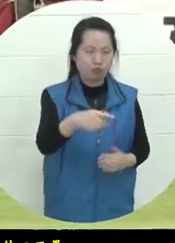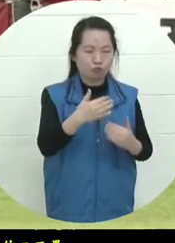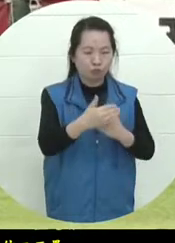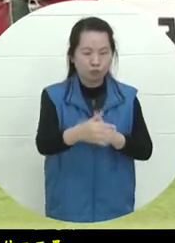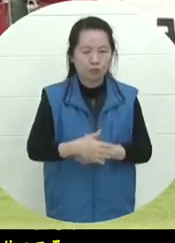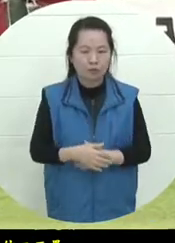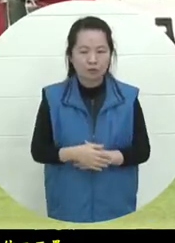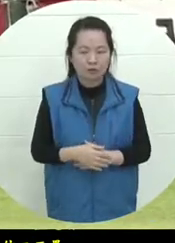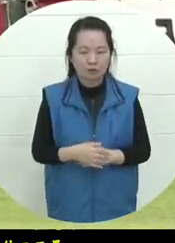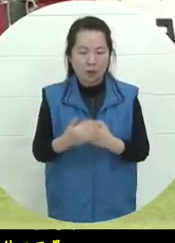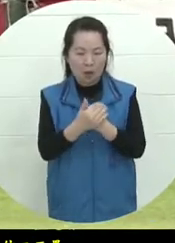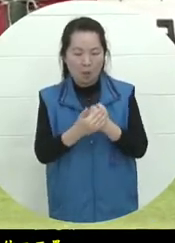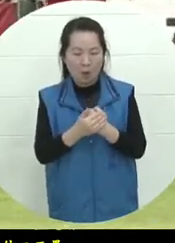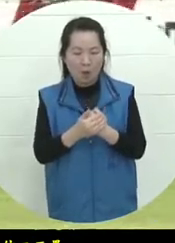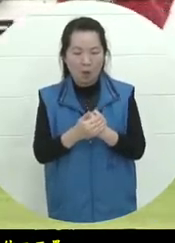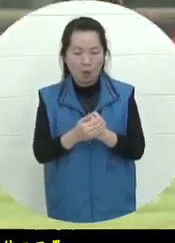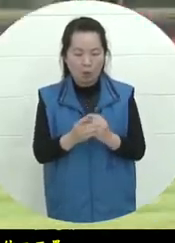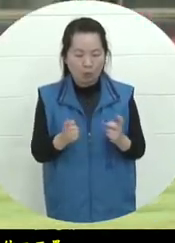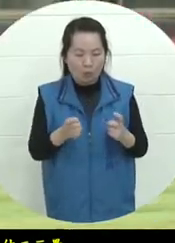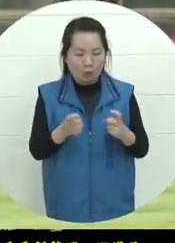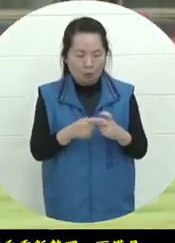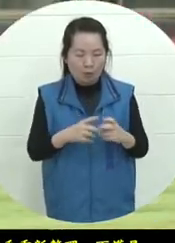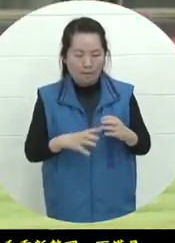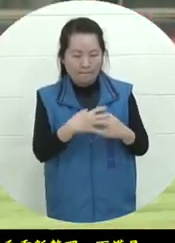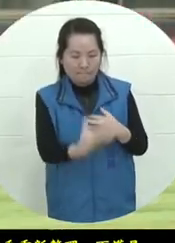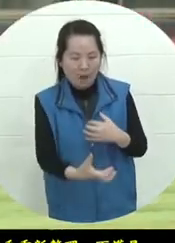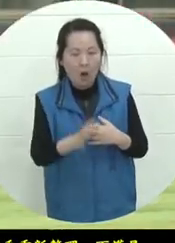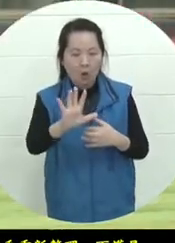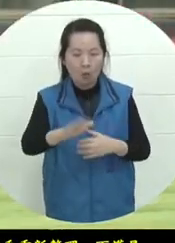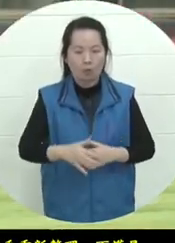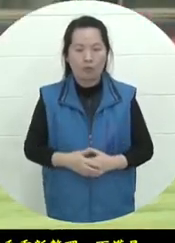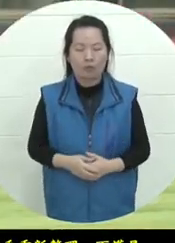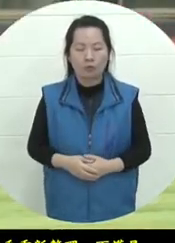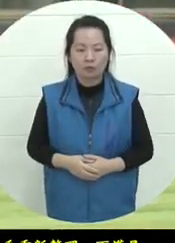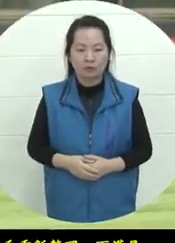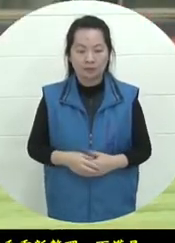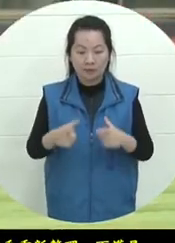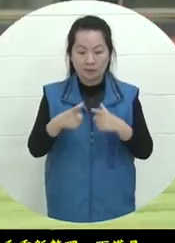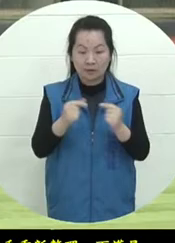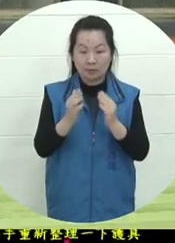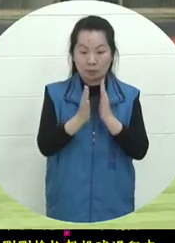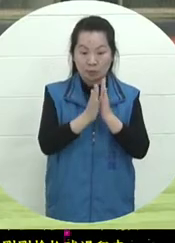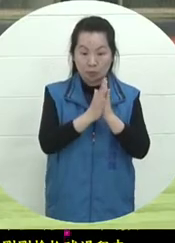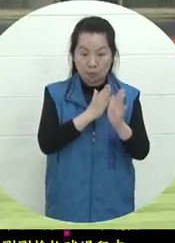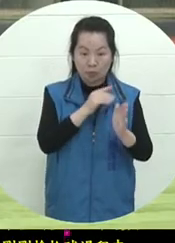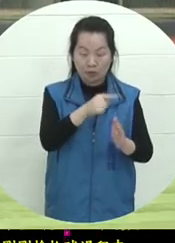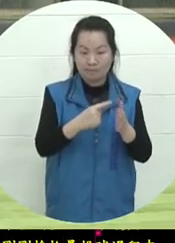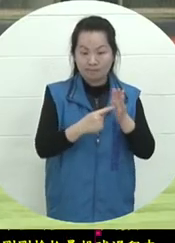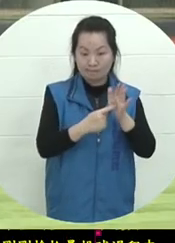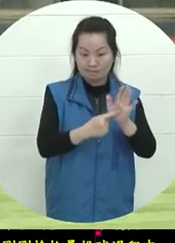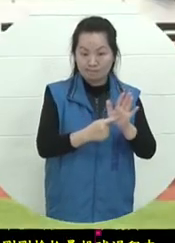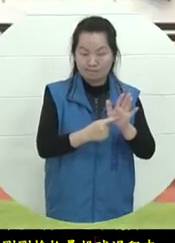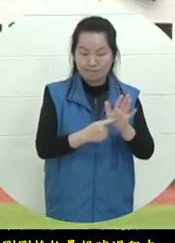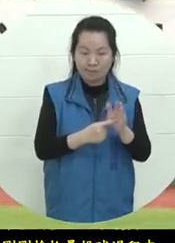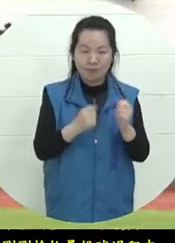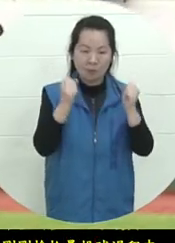. There was a problem with one of the buttons of the kneepad falling off, but there was also a problem. Seeing the good sportsmanship shown by the Japanese team's hitter,